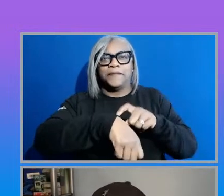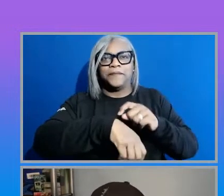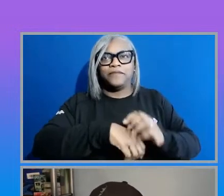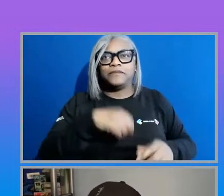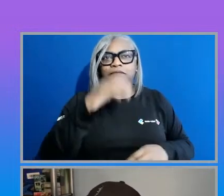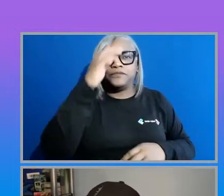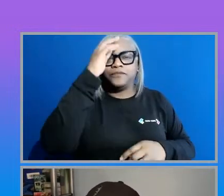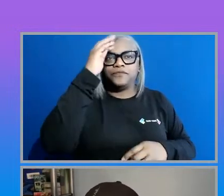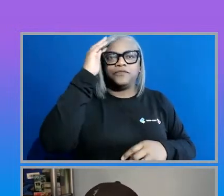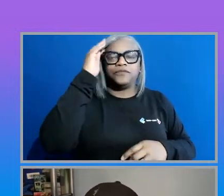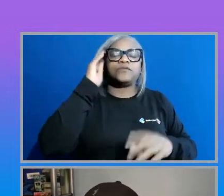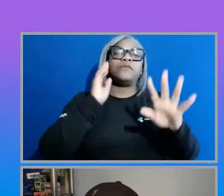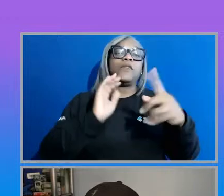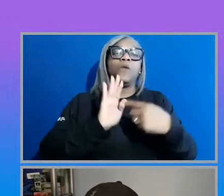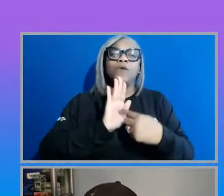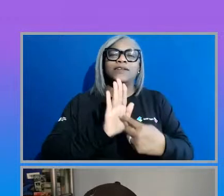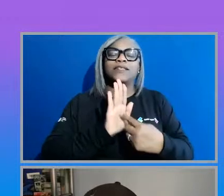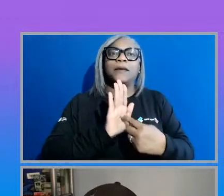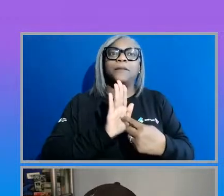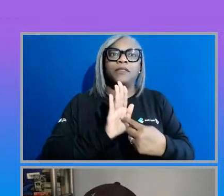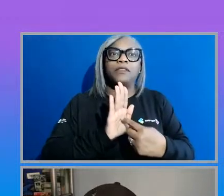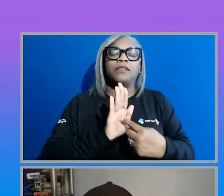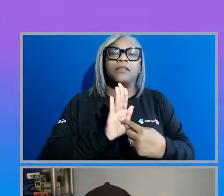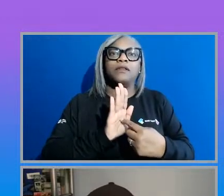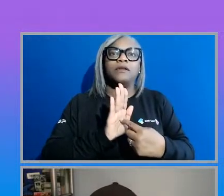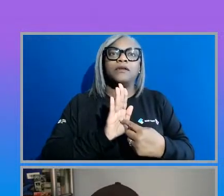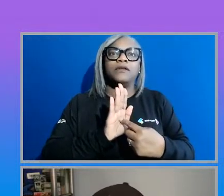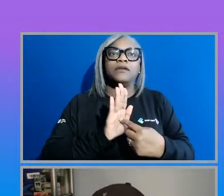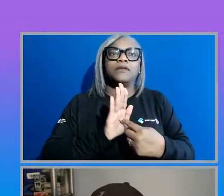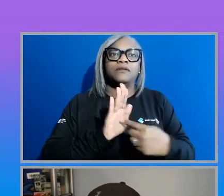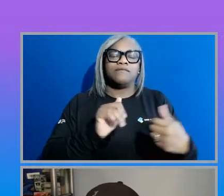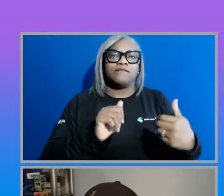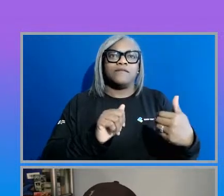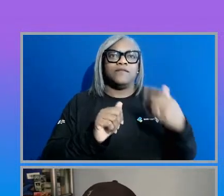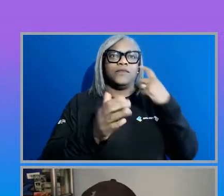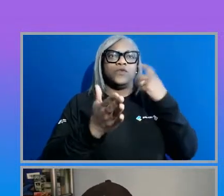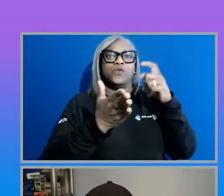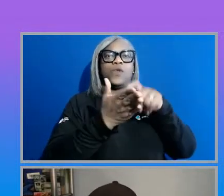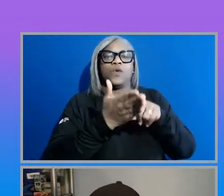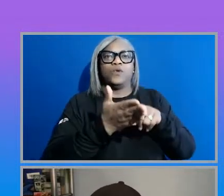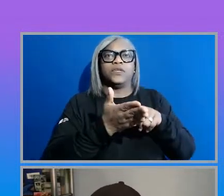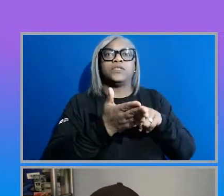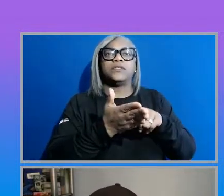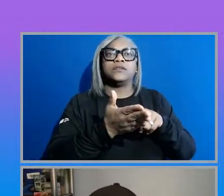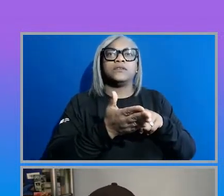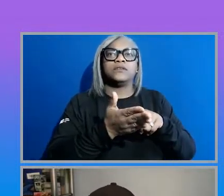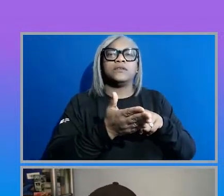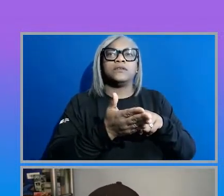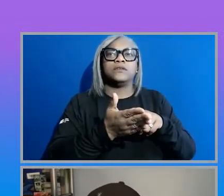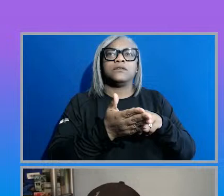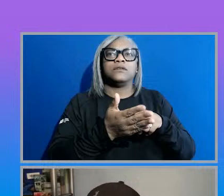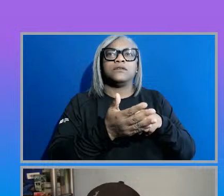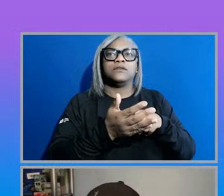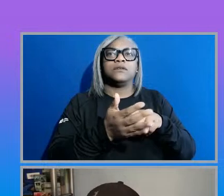this set up. In the example that I've got that I've got here I've